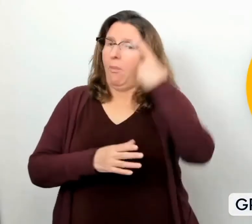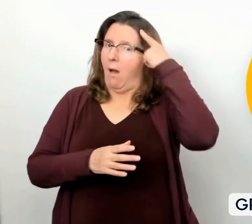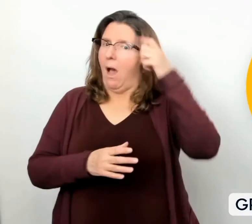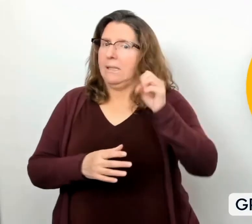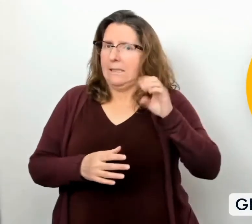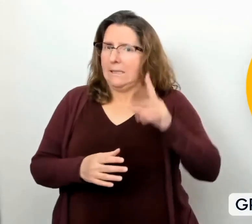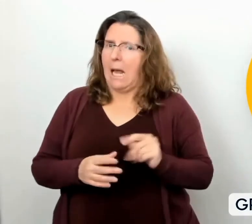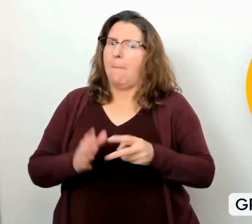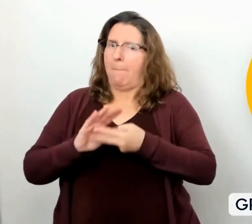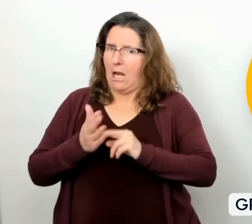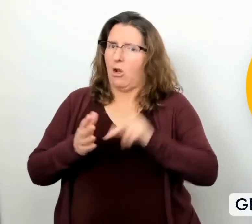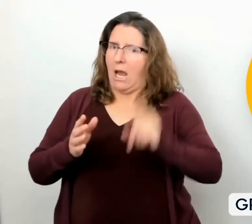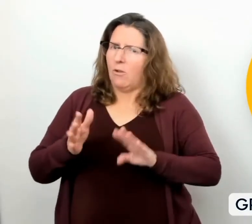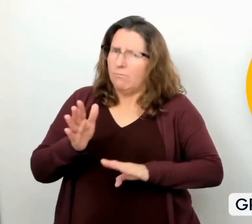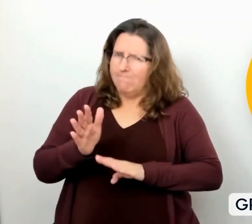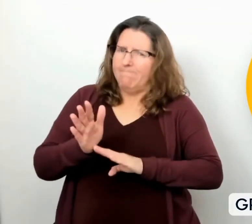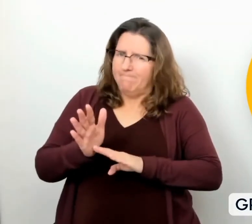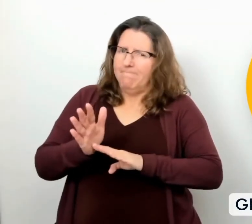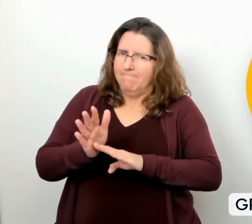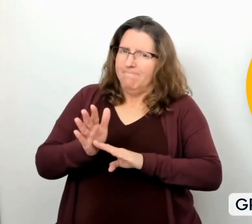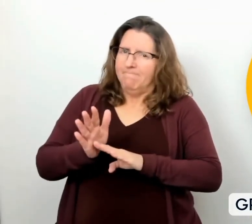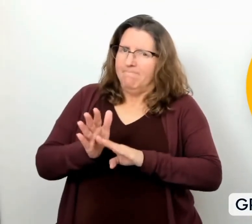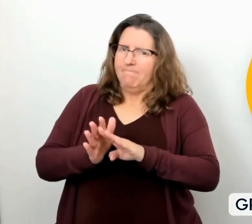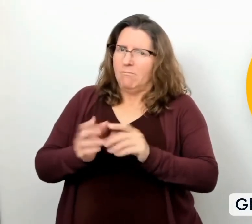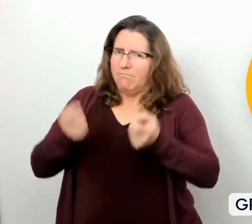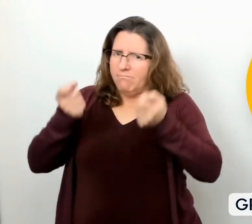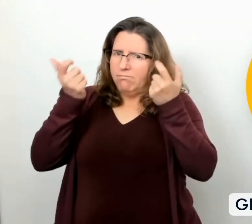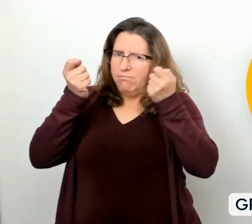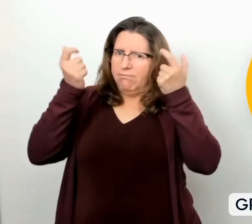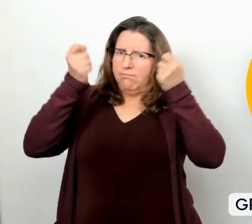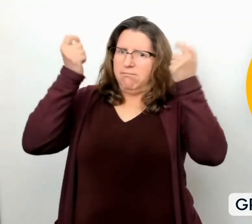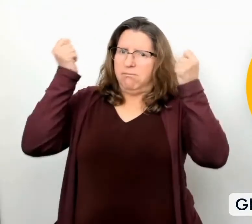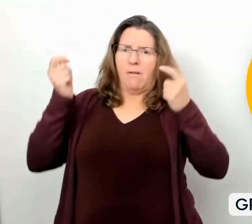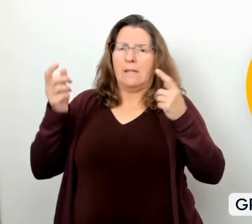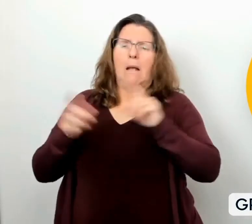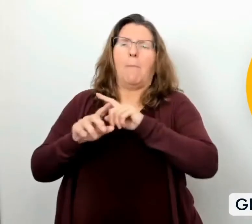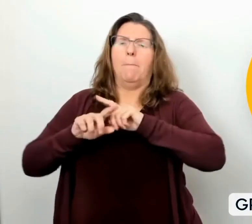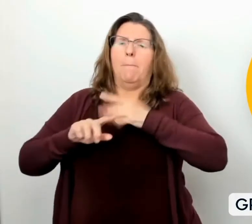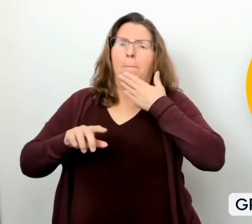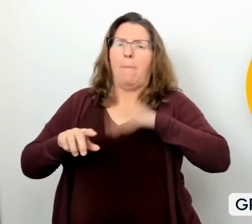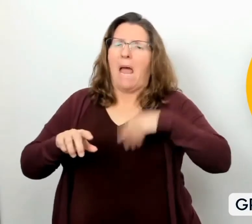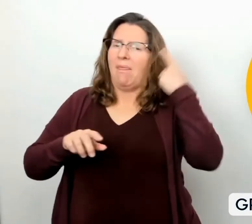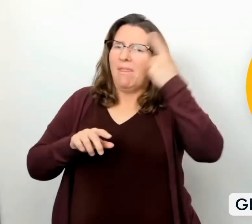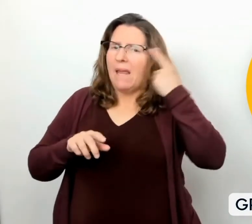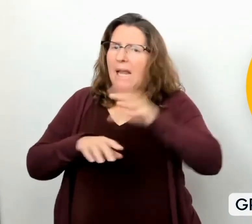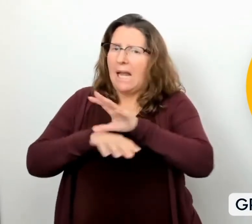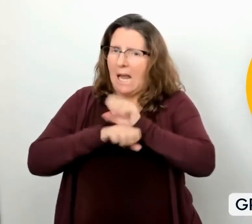Your journey towards a growth mindset starts by getting rid of old tropes, and bad thought habits.